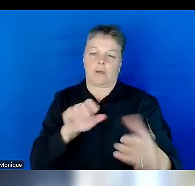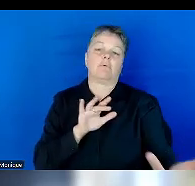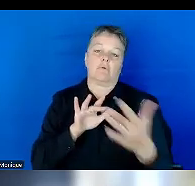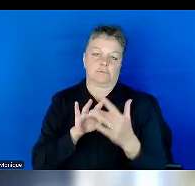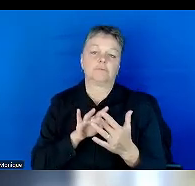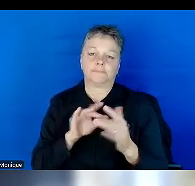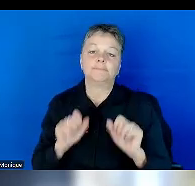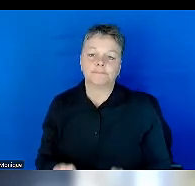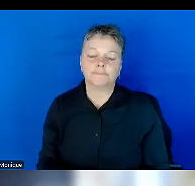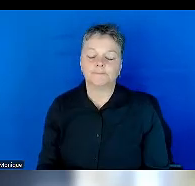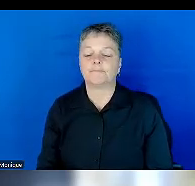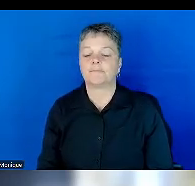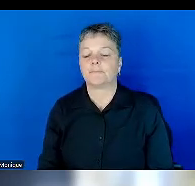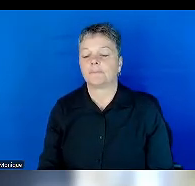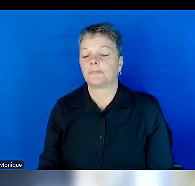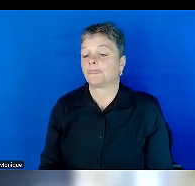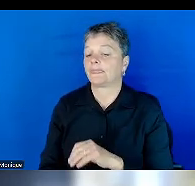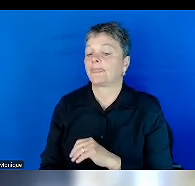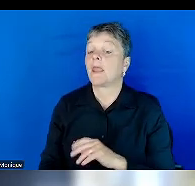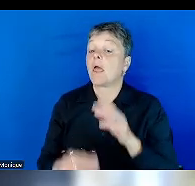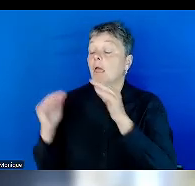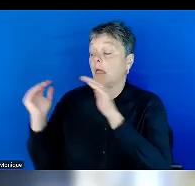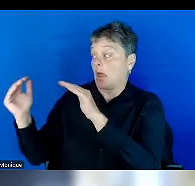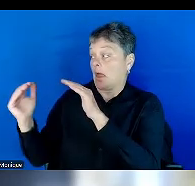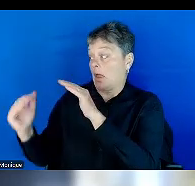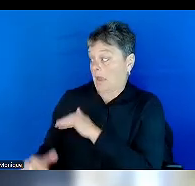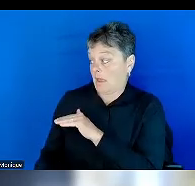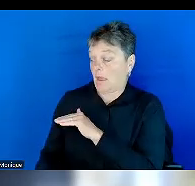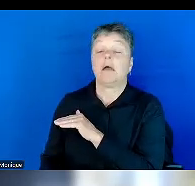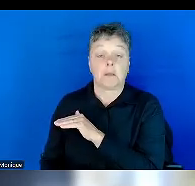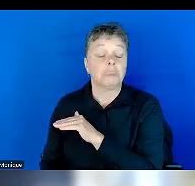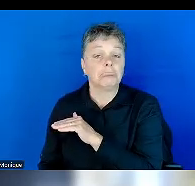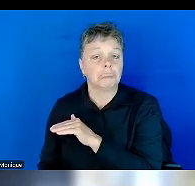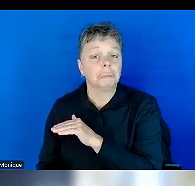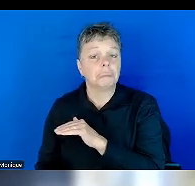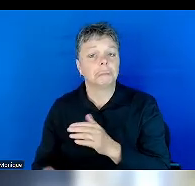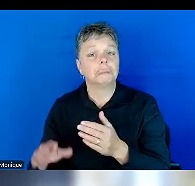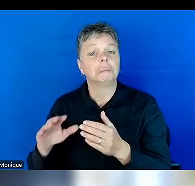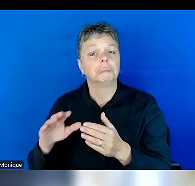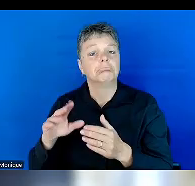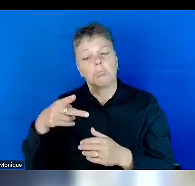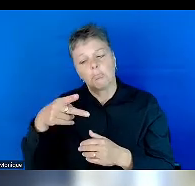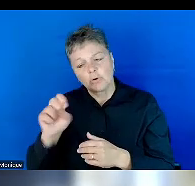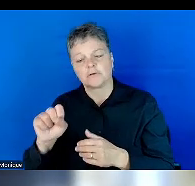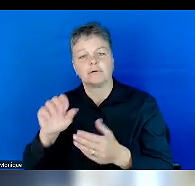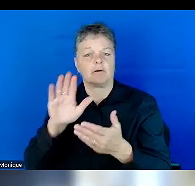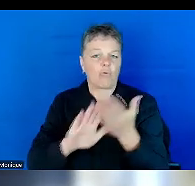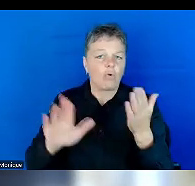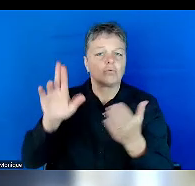uh do focus on post secondary education and discrimination. So post secondary meaning